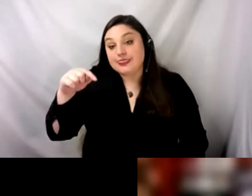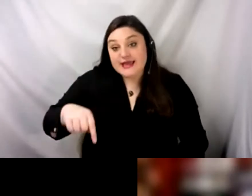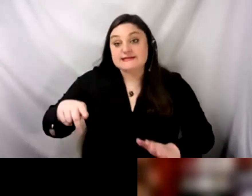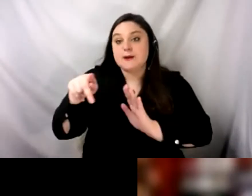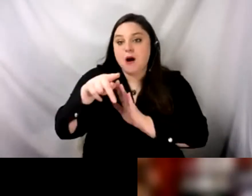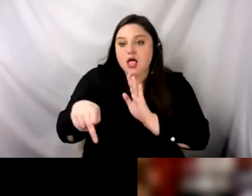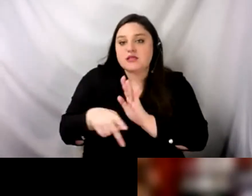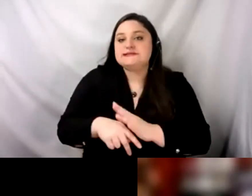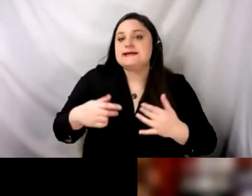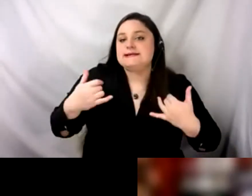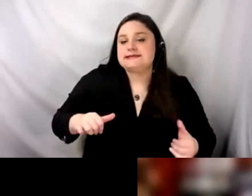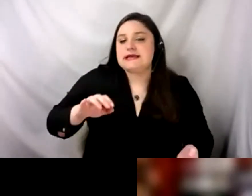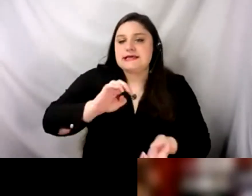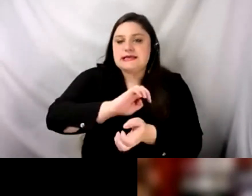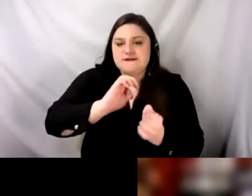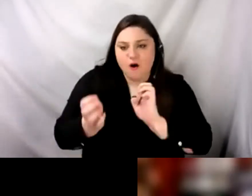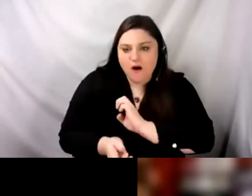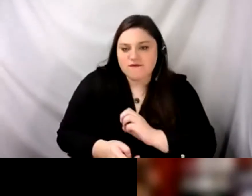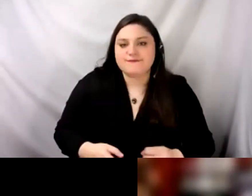So at least you should check it once a week because